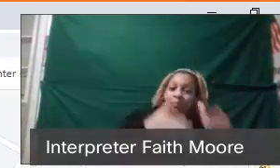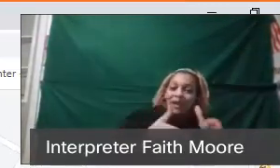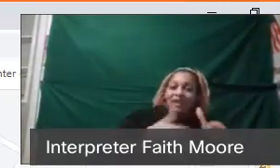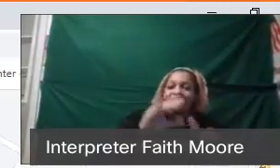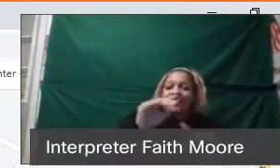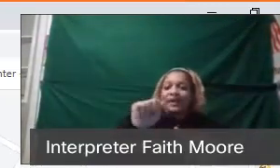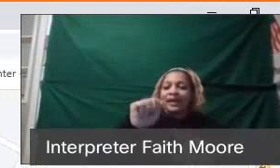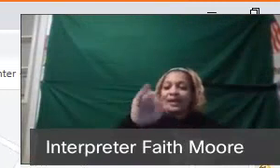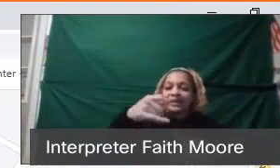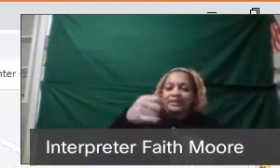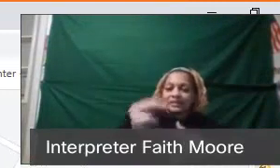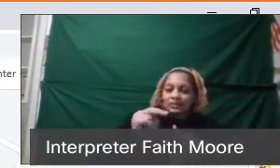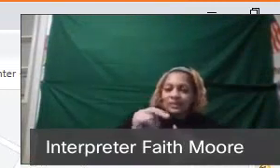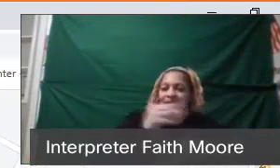Georgia Avenue and 16th street.